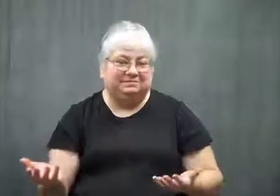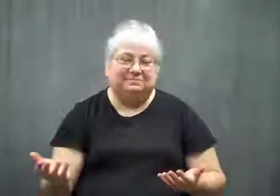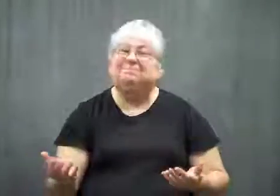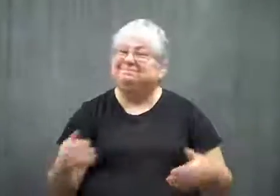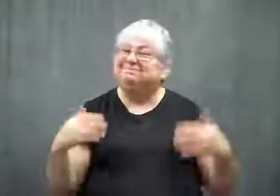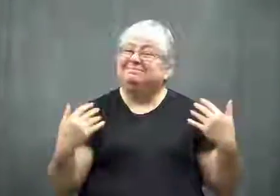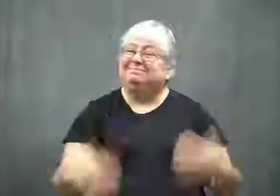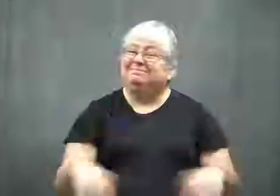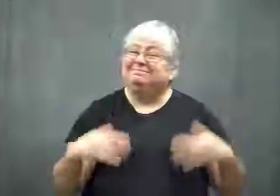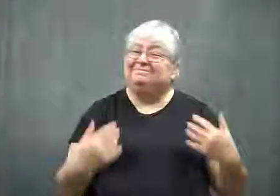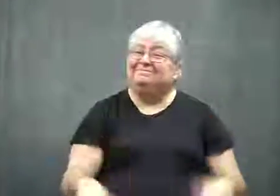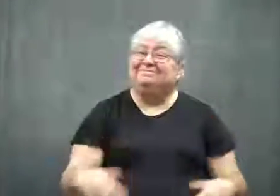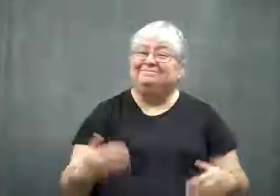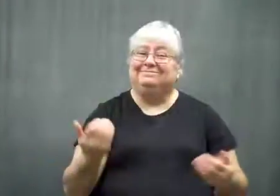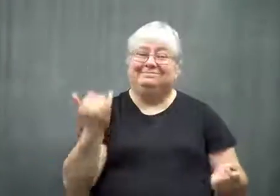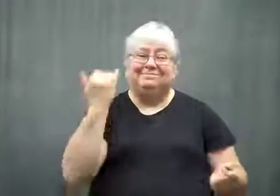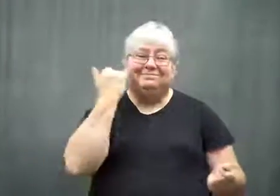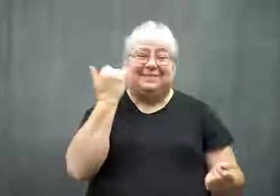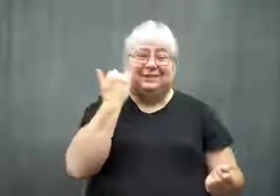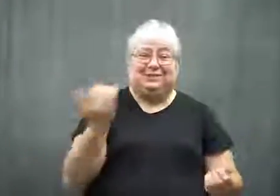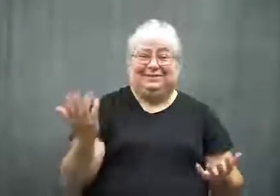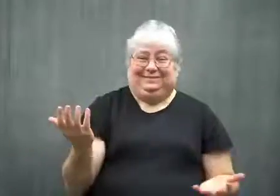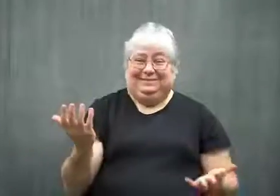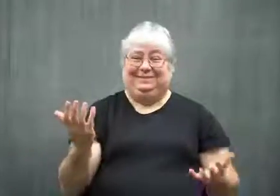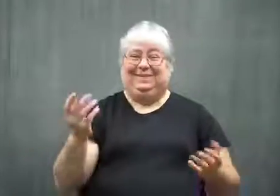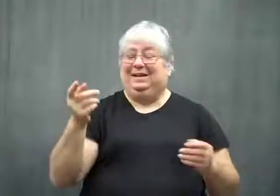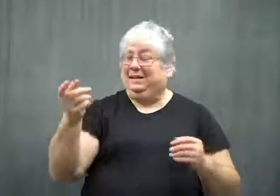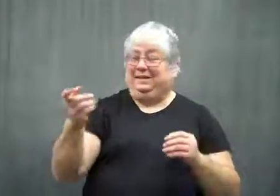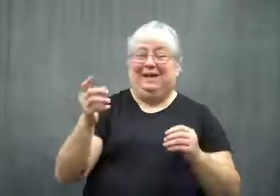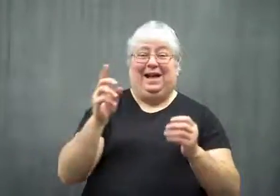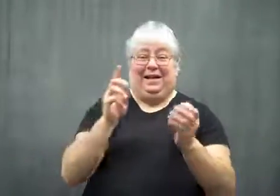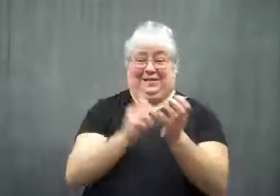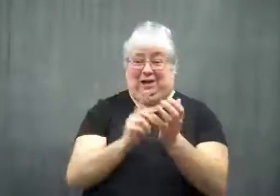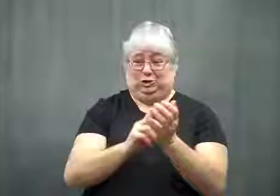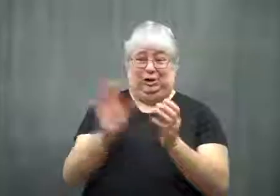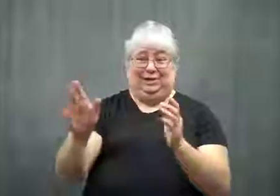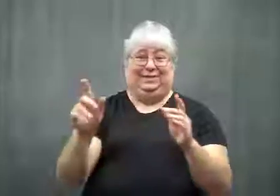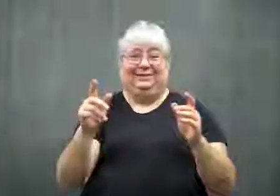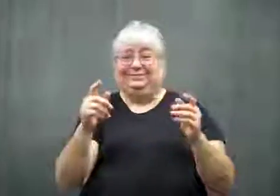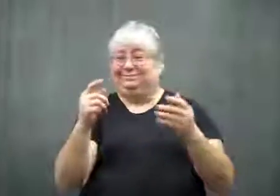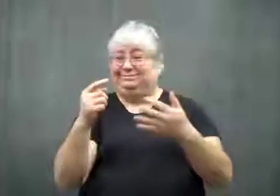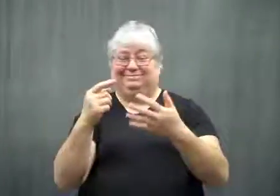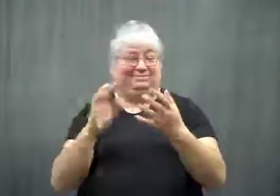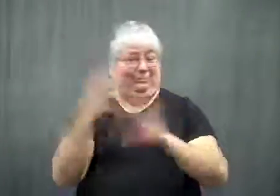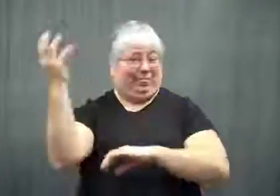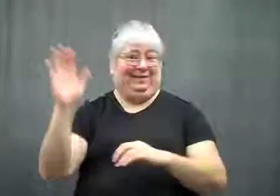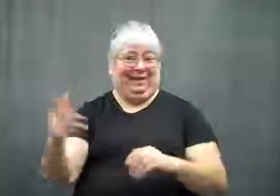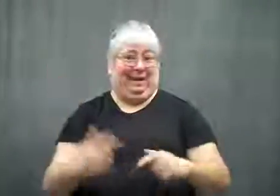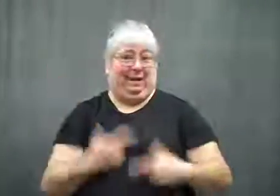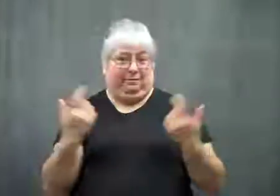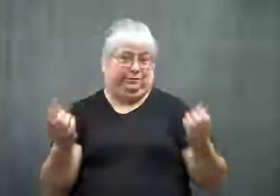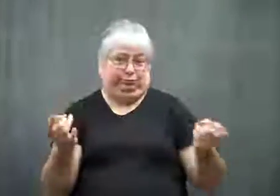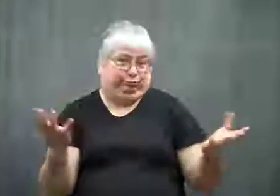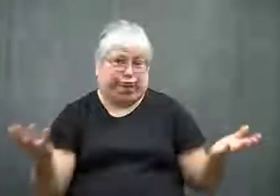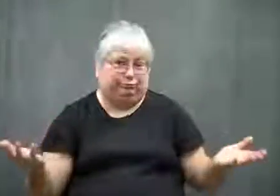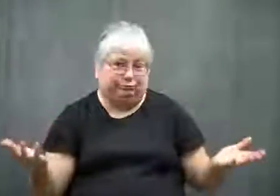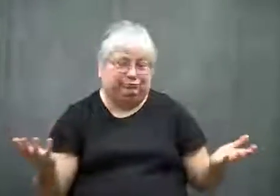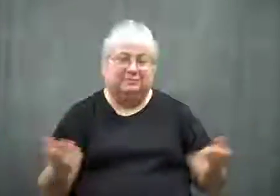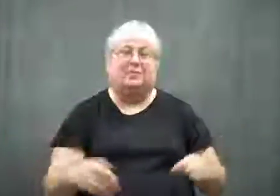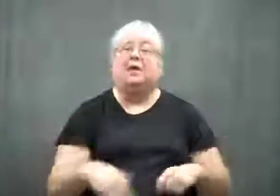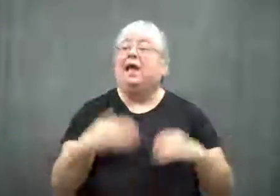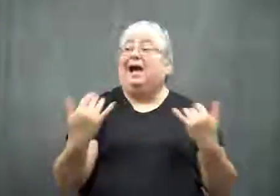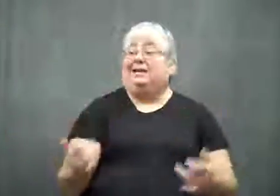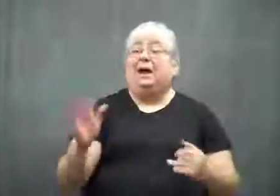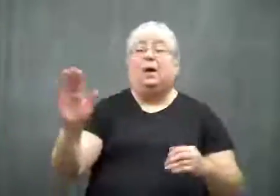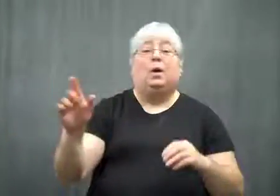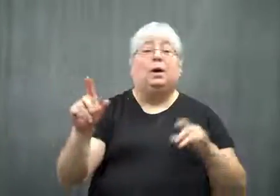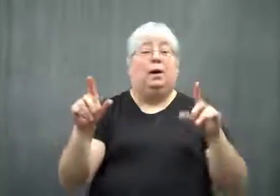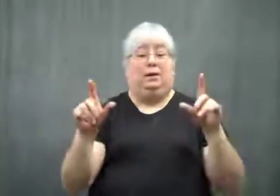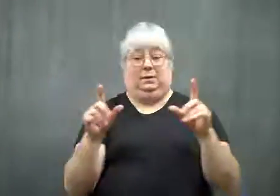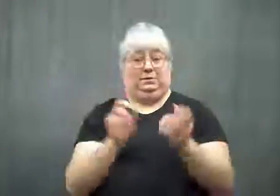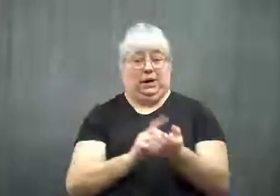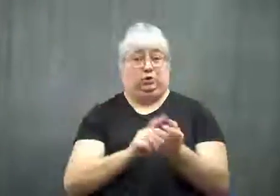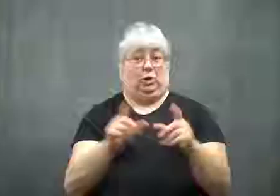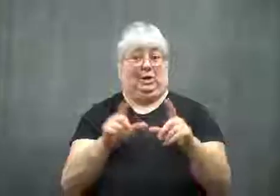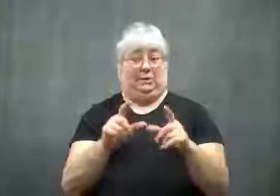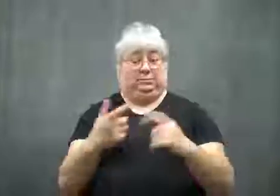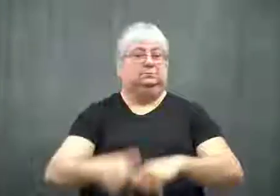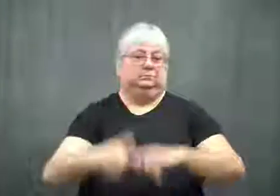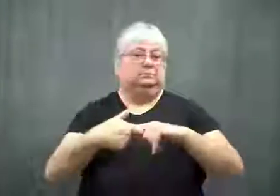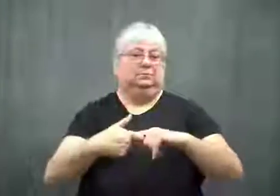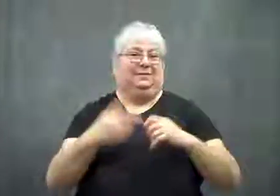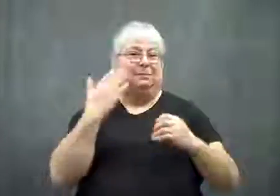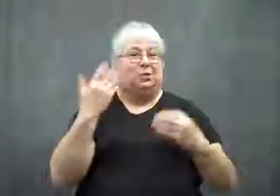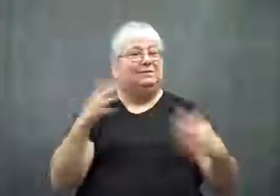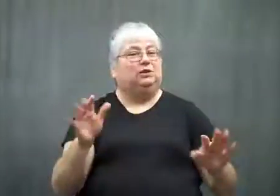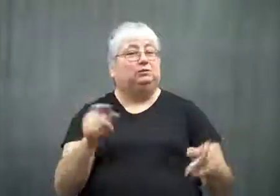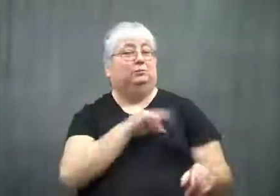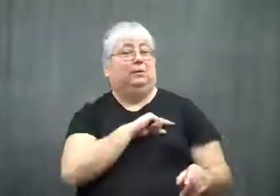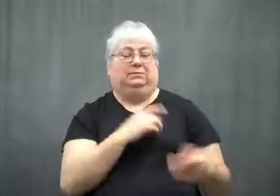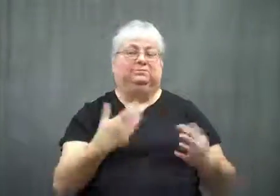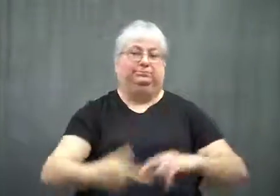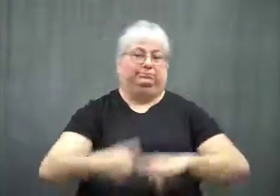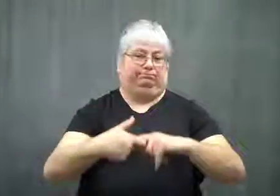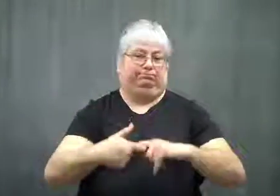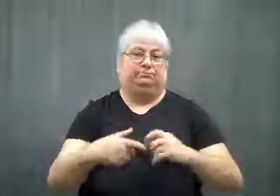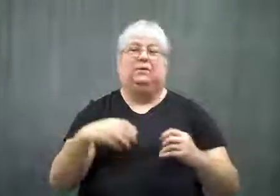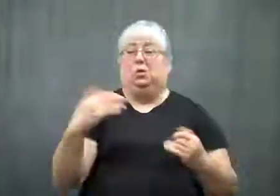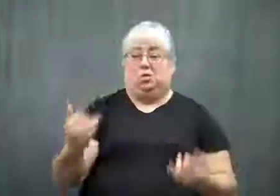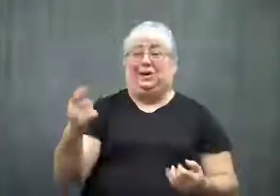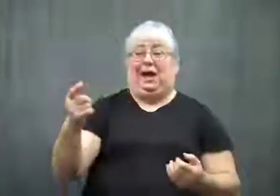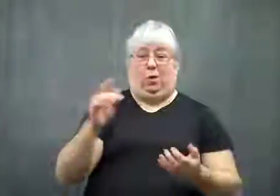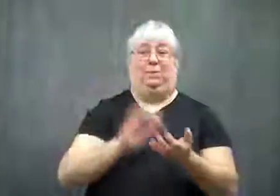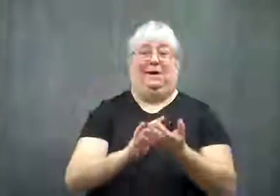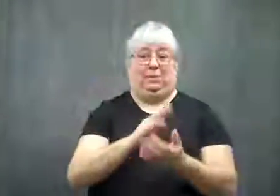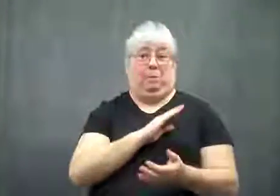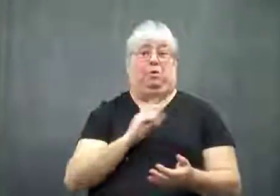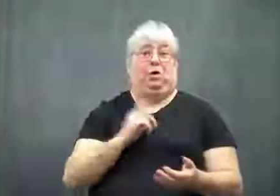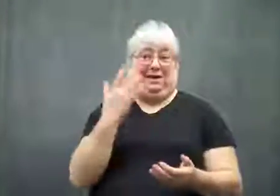Can you imagine it? The doctor just messed up his life.